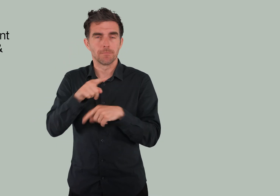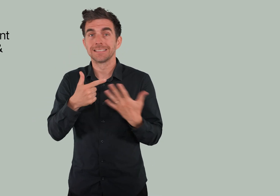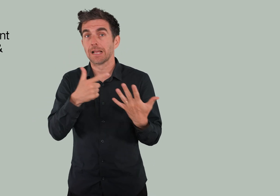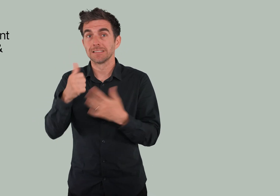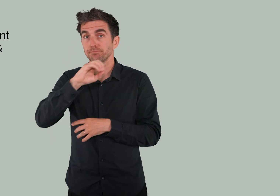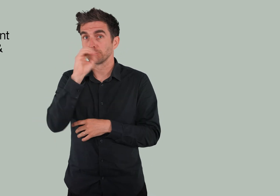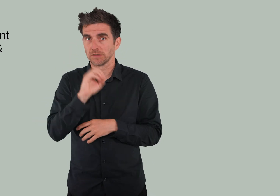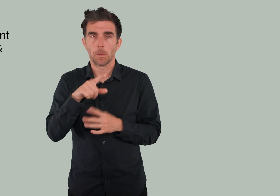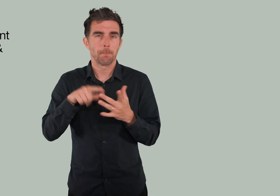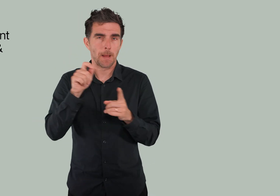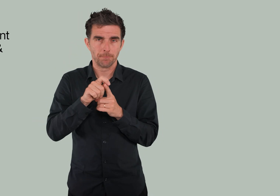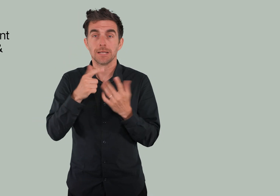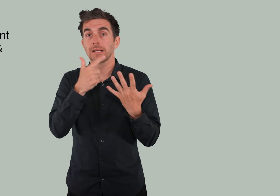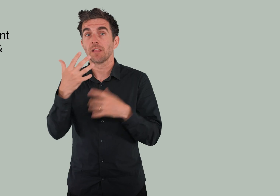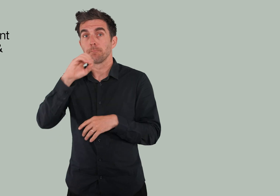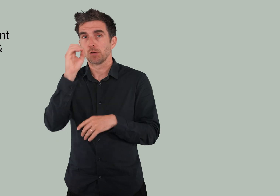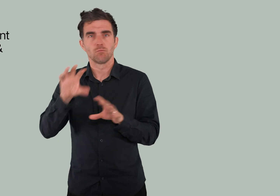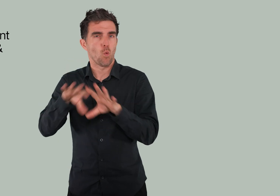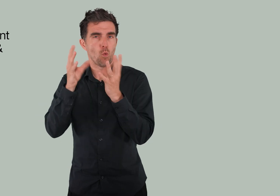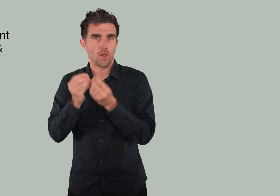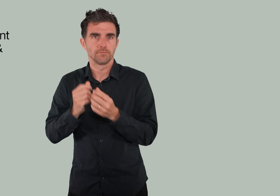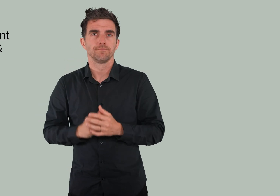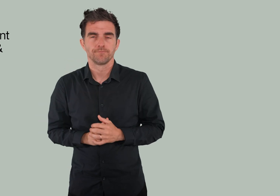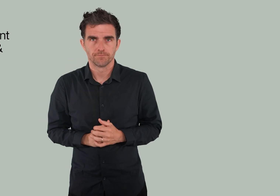(76 per cent for PIP and 75 per cent overall);